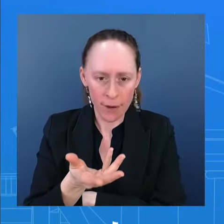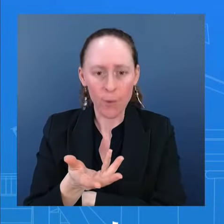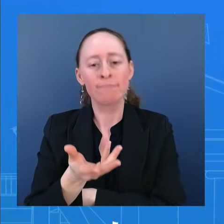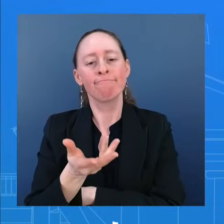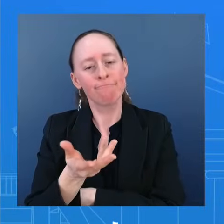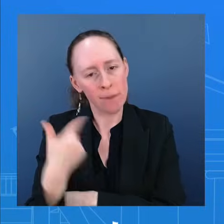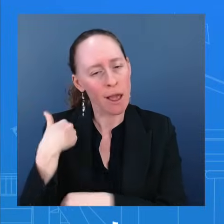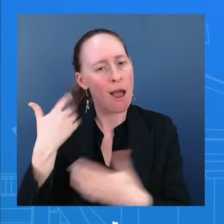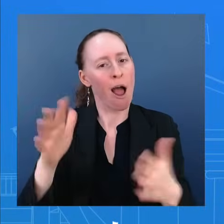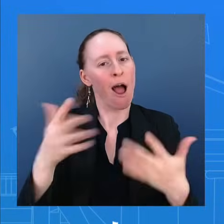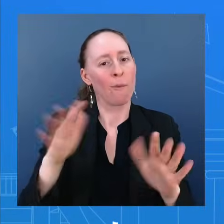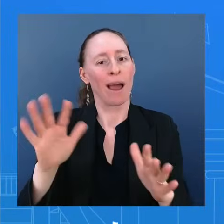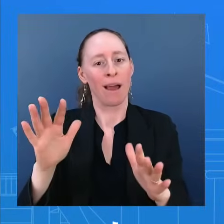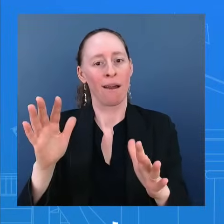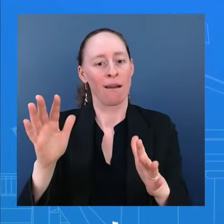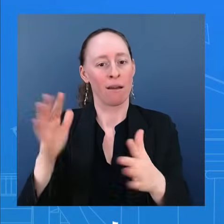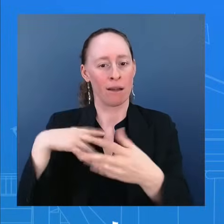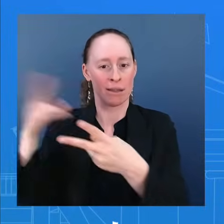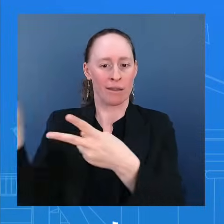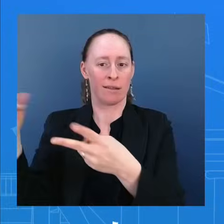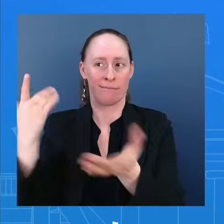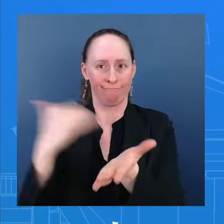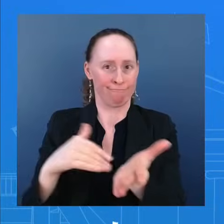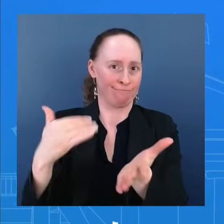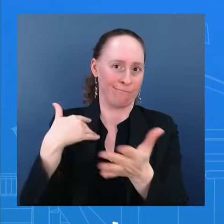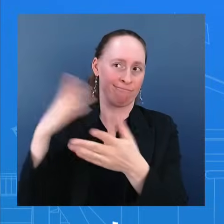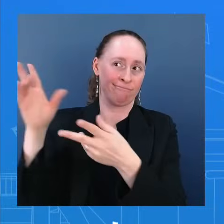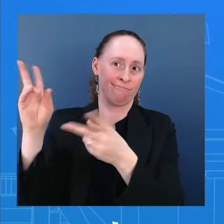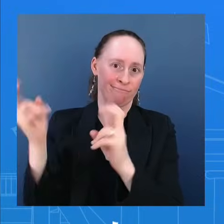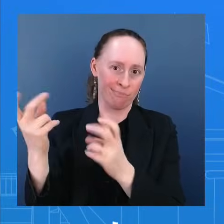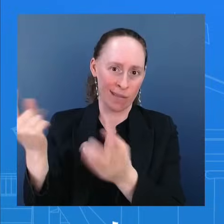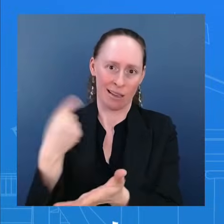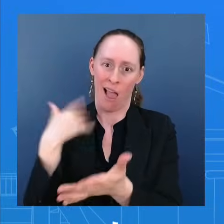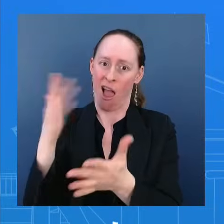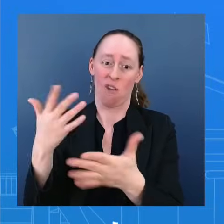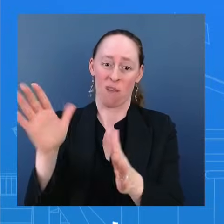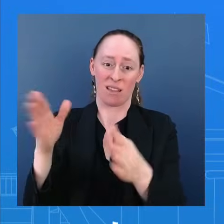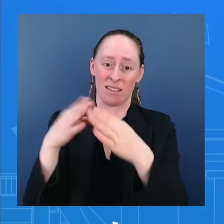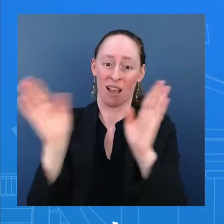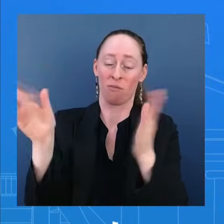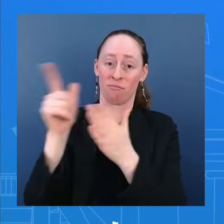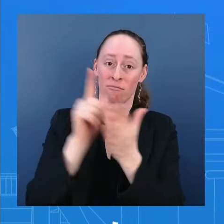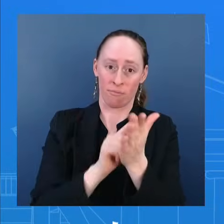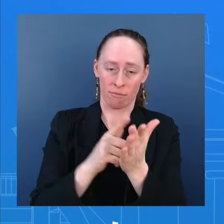the former attorney general, Eric Holder, who said, "No U.S. attorney would have charged this case